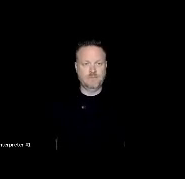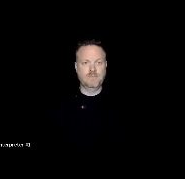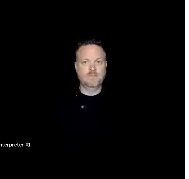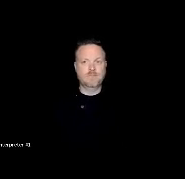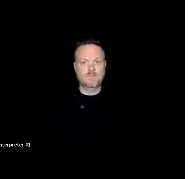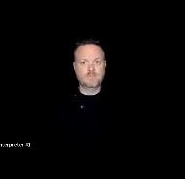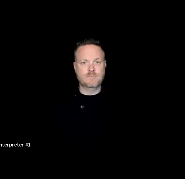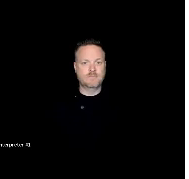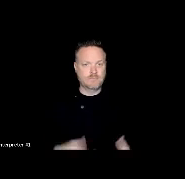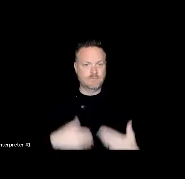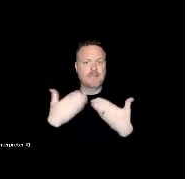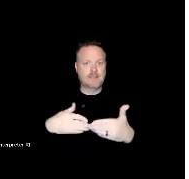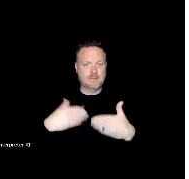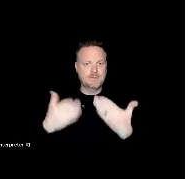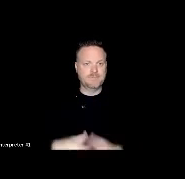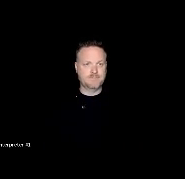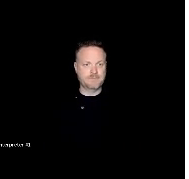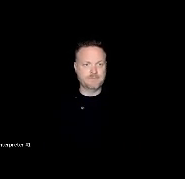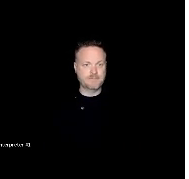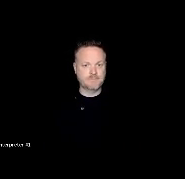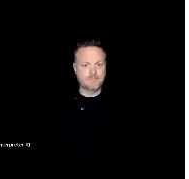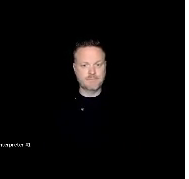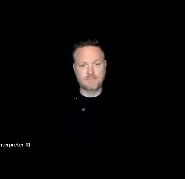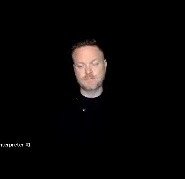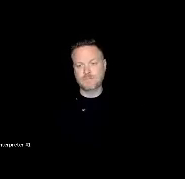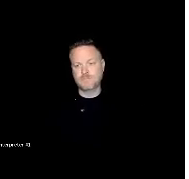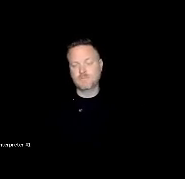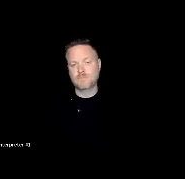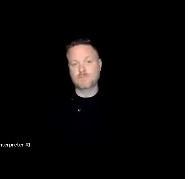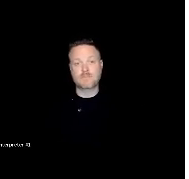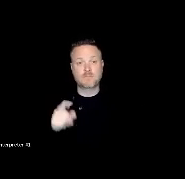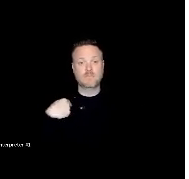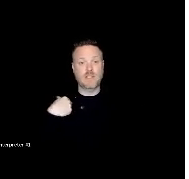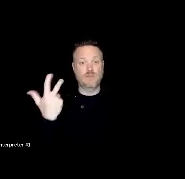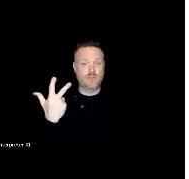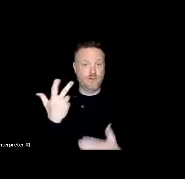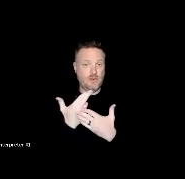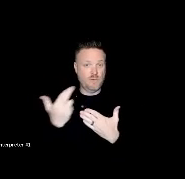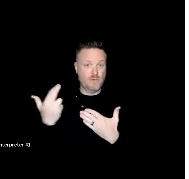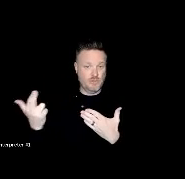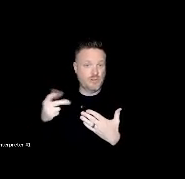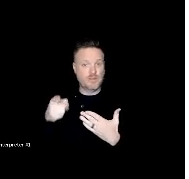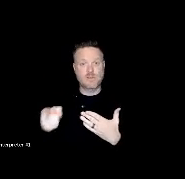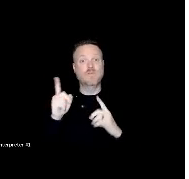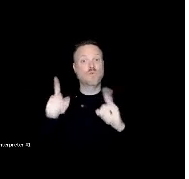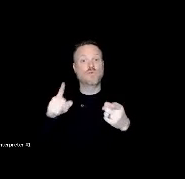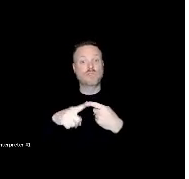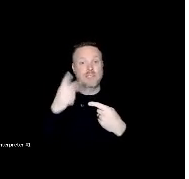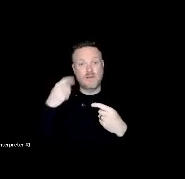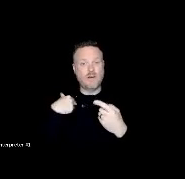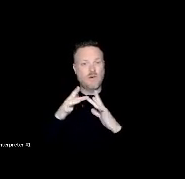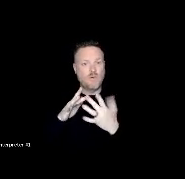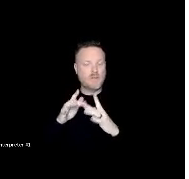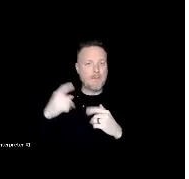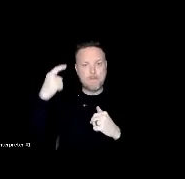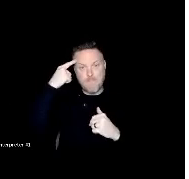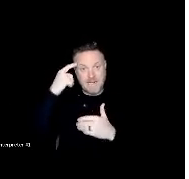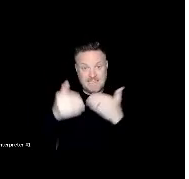In slide has three of our resources. If you go to our website brainsteps.net, we have